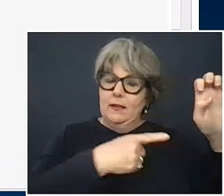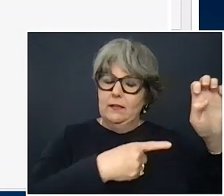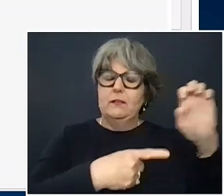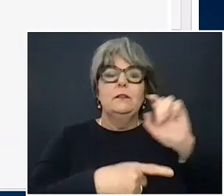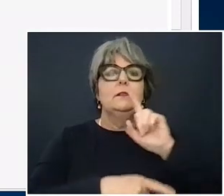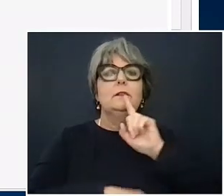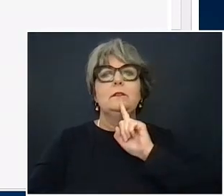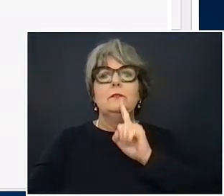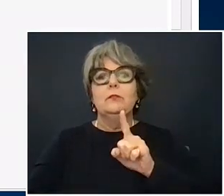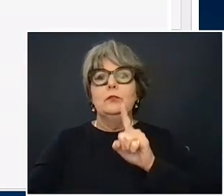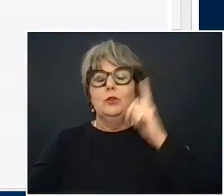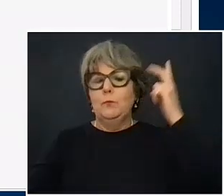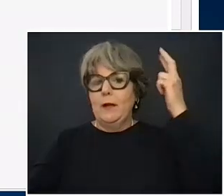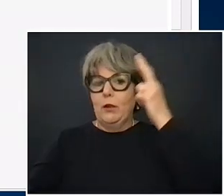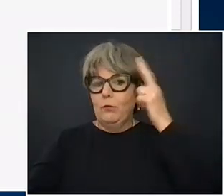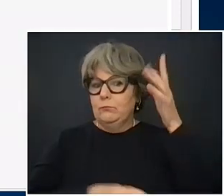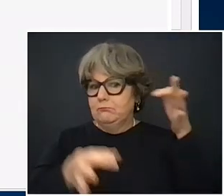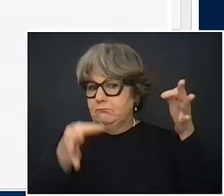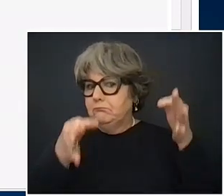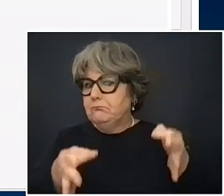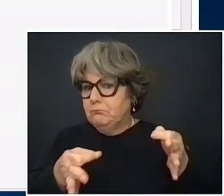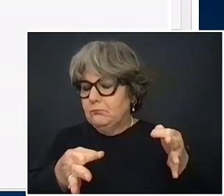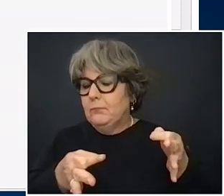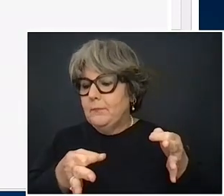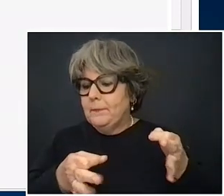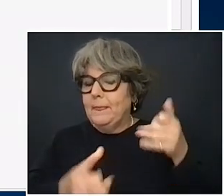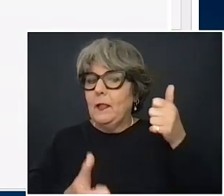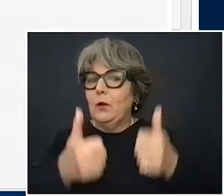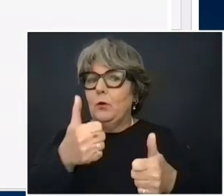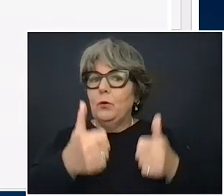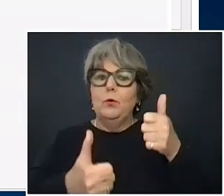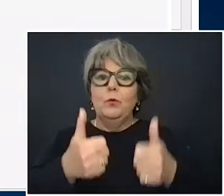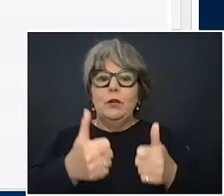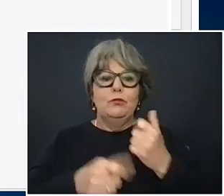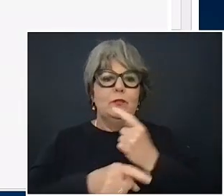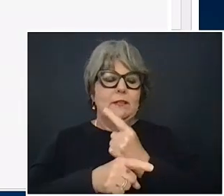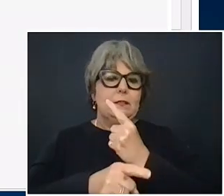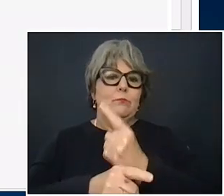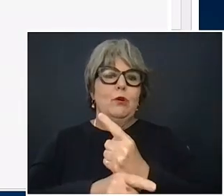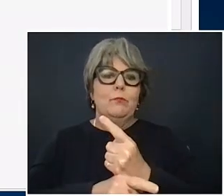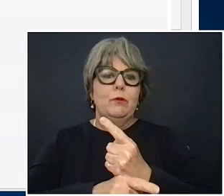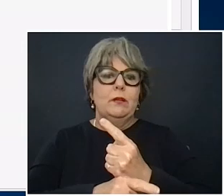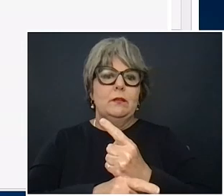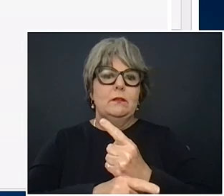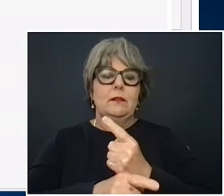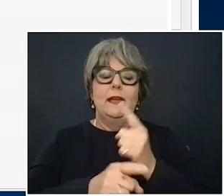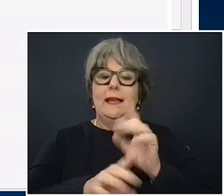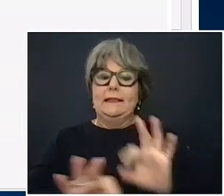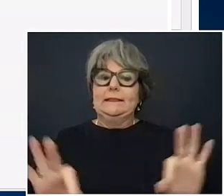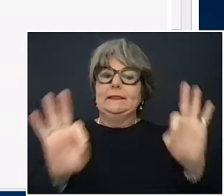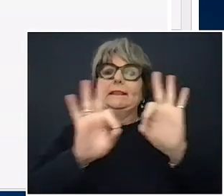reasoned determination about which level is appropriate and significant number is